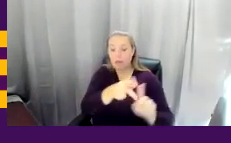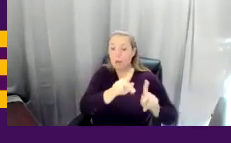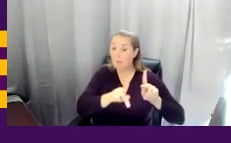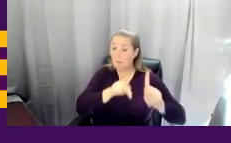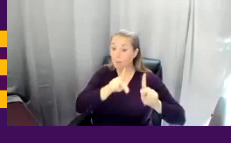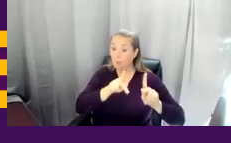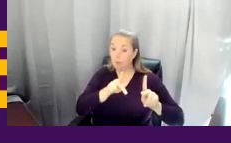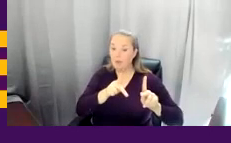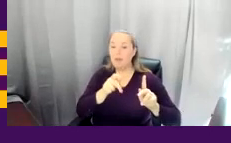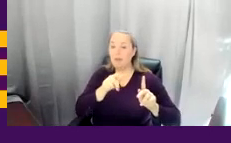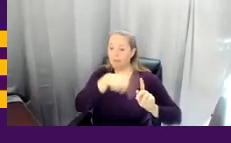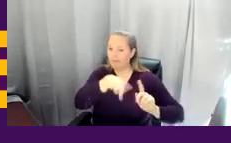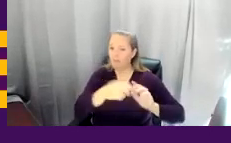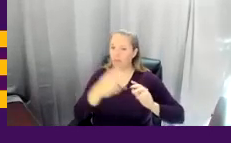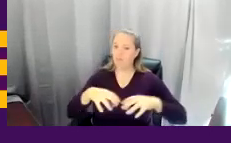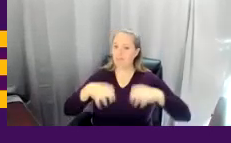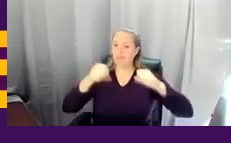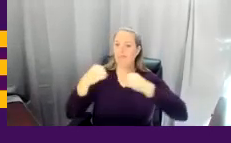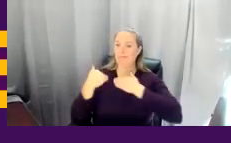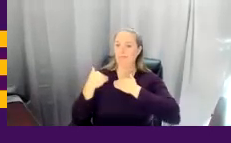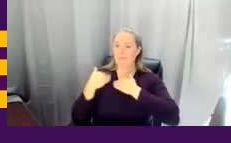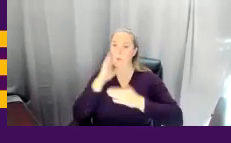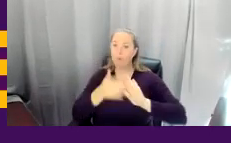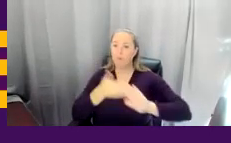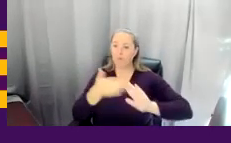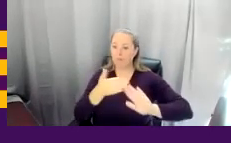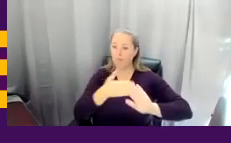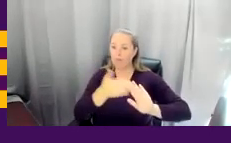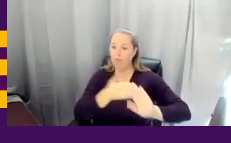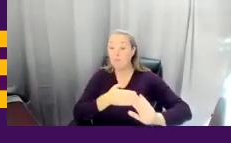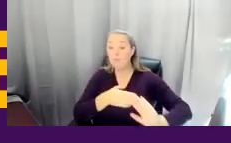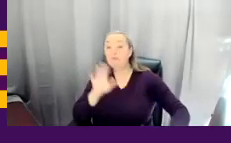AS I STATED ALREADY, THIS